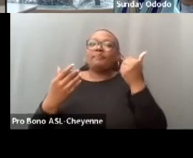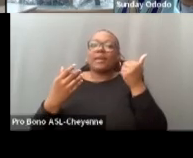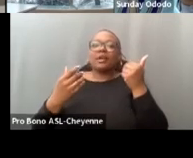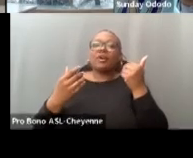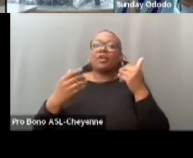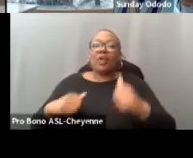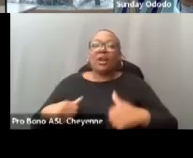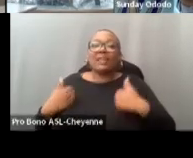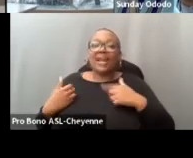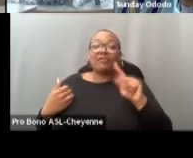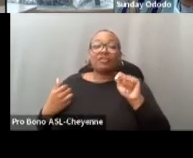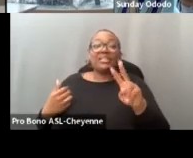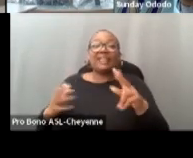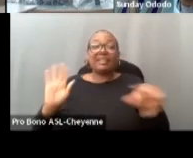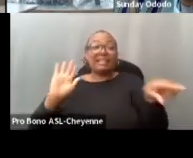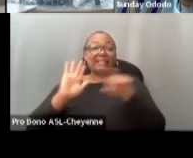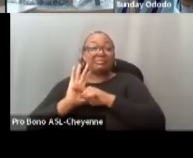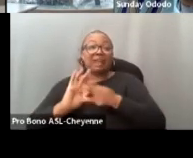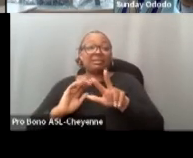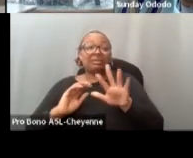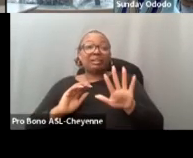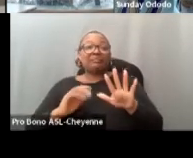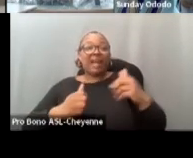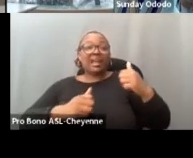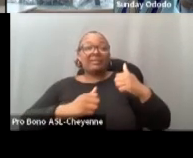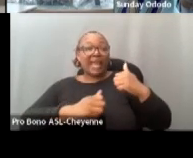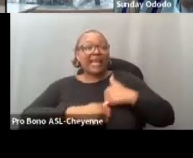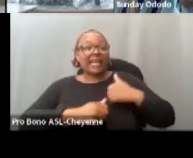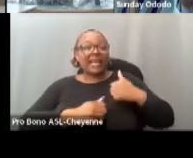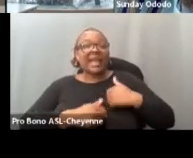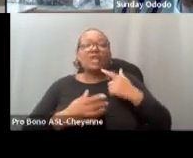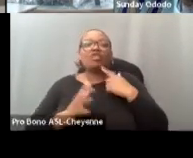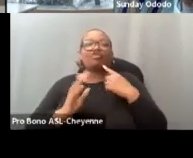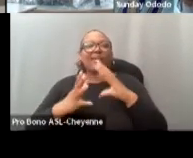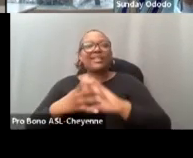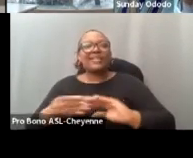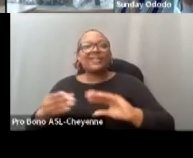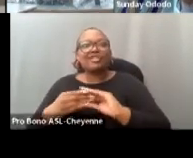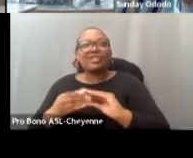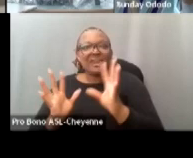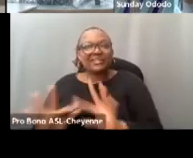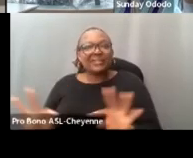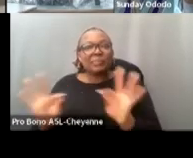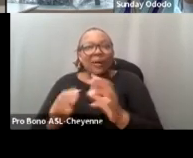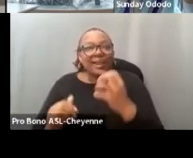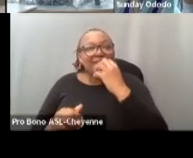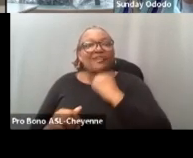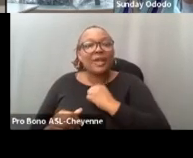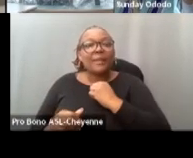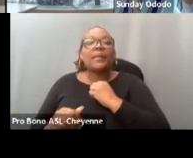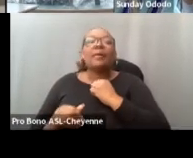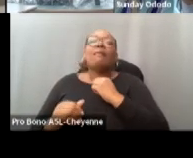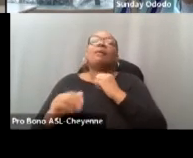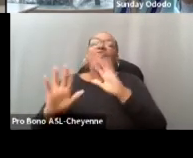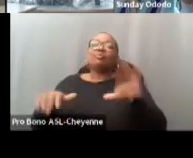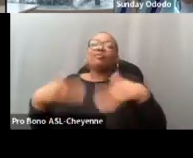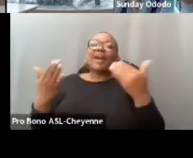oh my goodness, it's minus 35, right? Again, it's how do we tell this story? It's about storytelling. And so I think that's where we can put